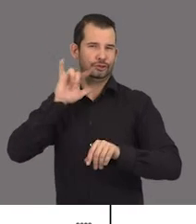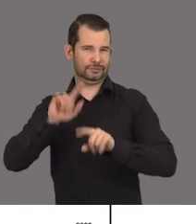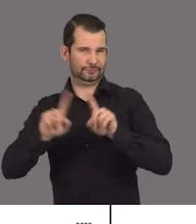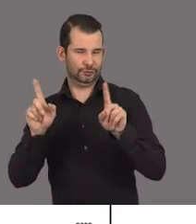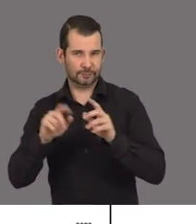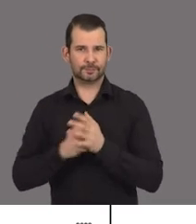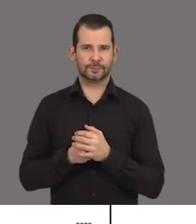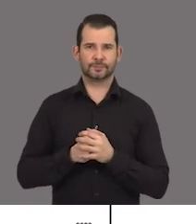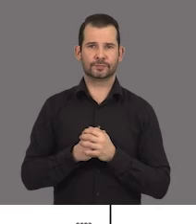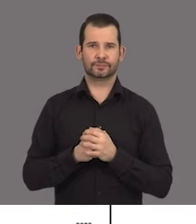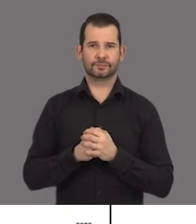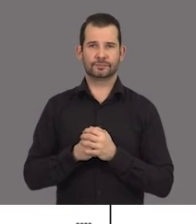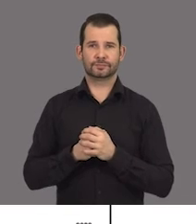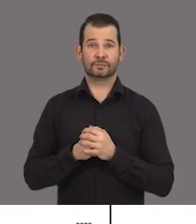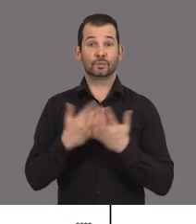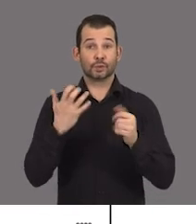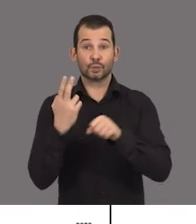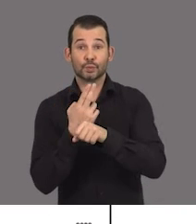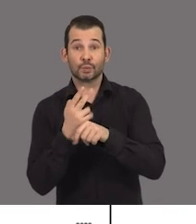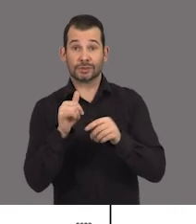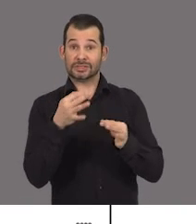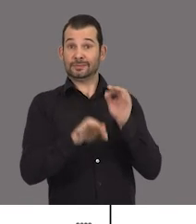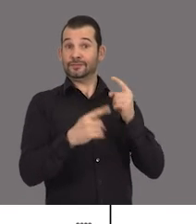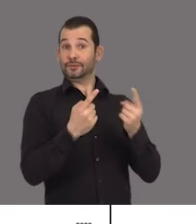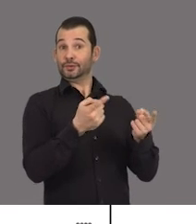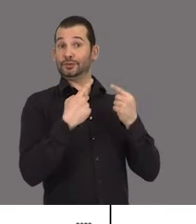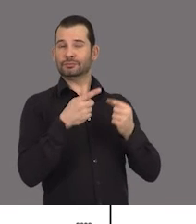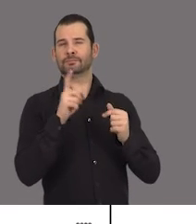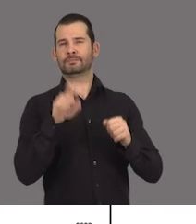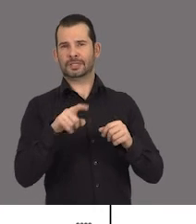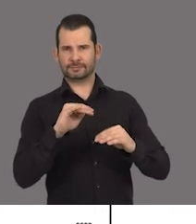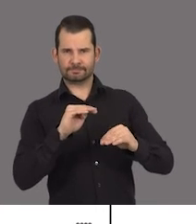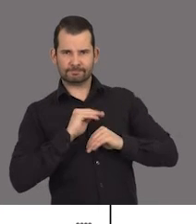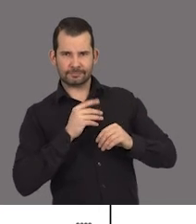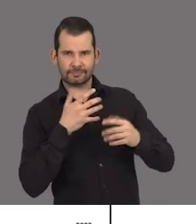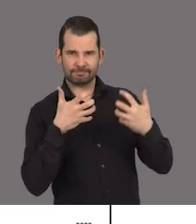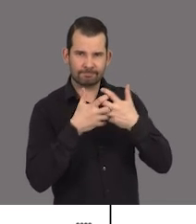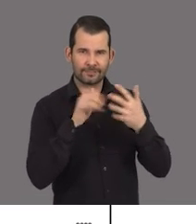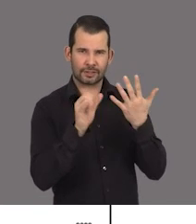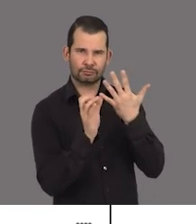To use the simplified return, you must meet the eligibility criteria listed on the form.